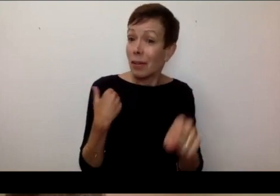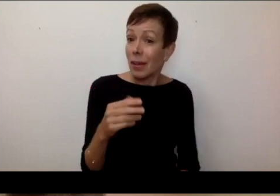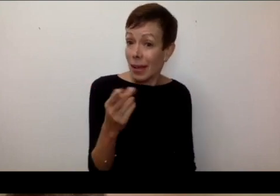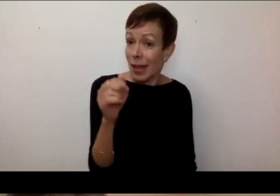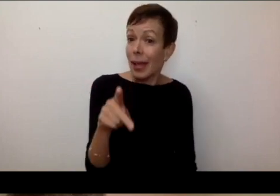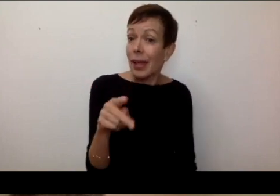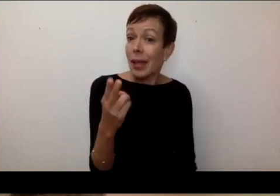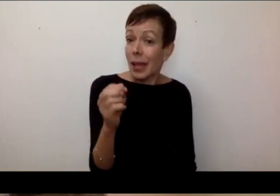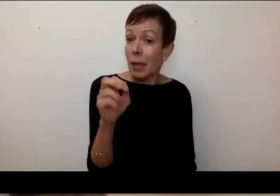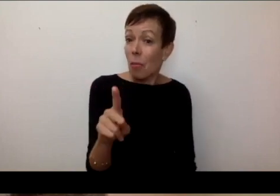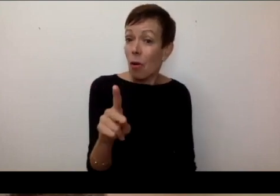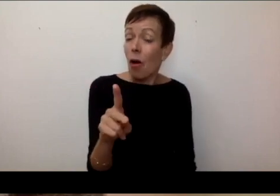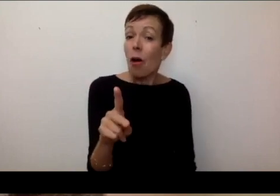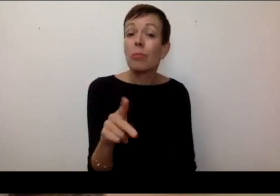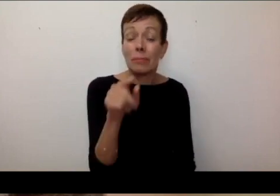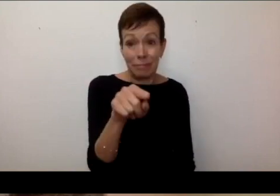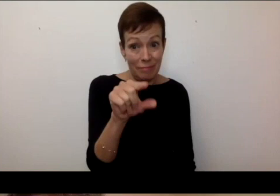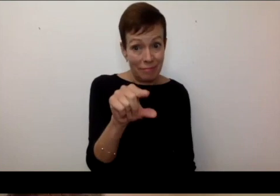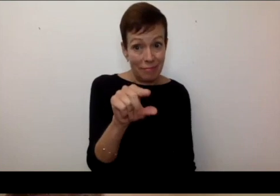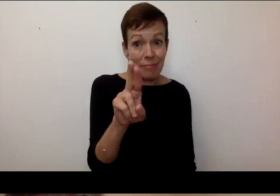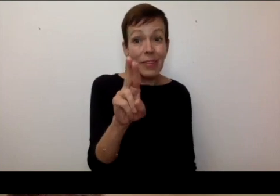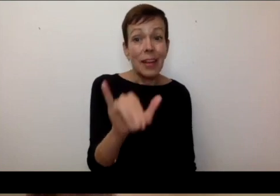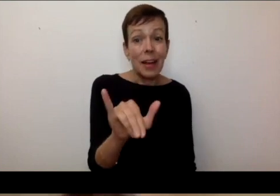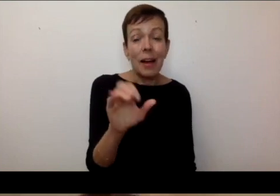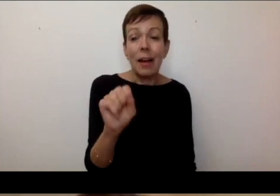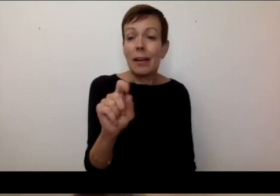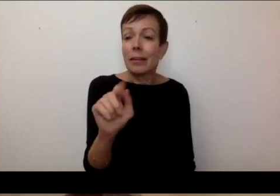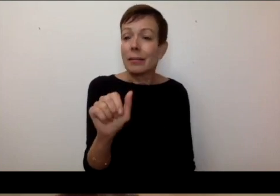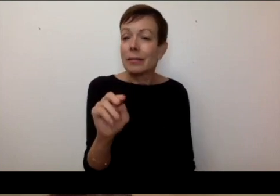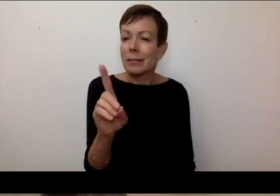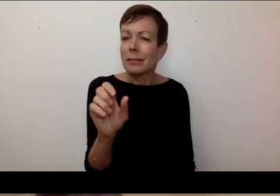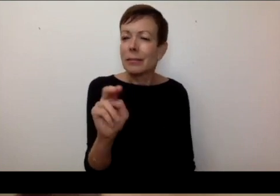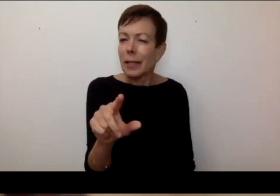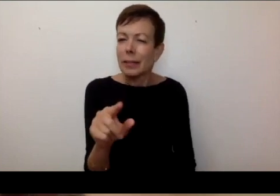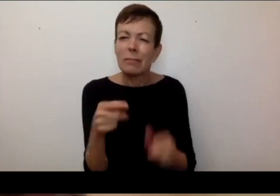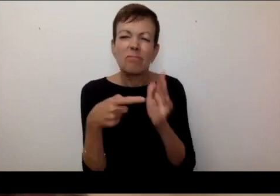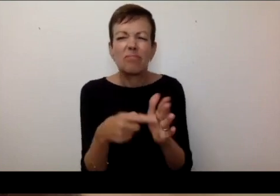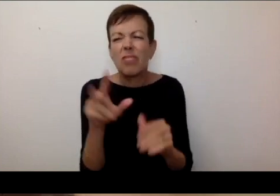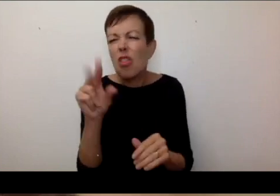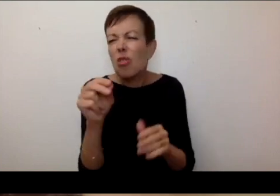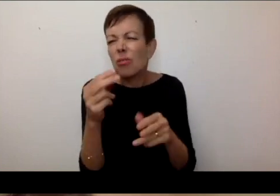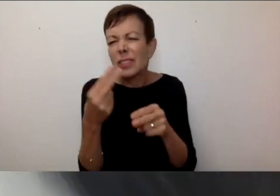standing co-founder of the basic income earth network i'm just going to play a 30-second clip